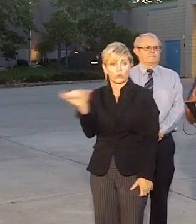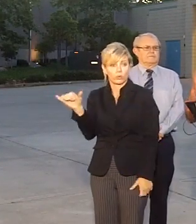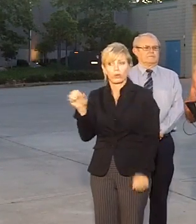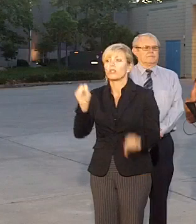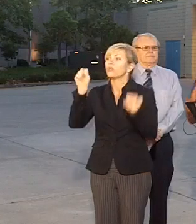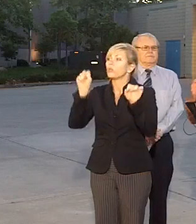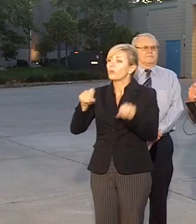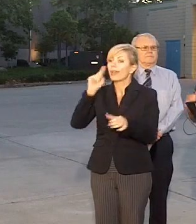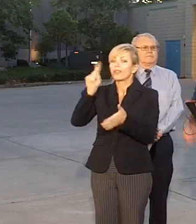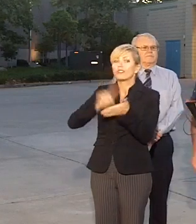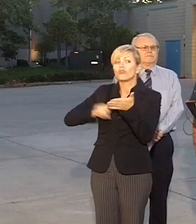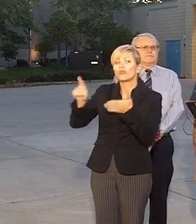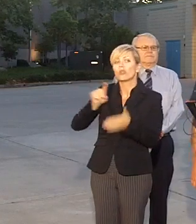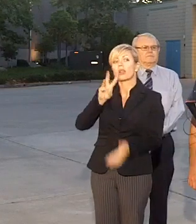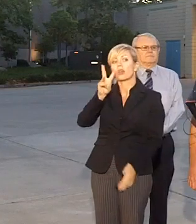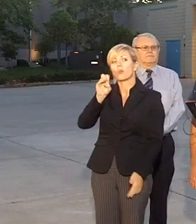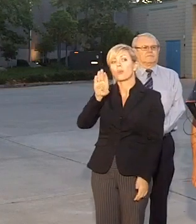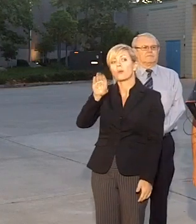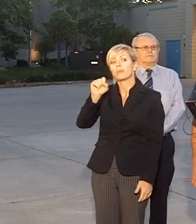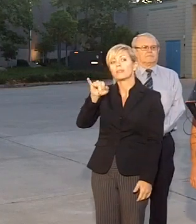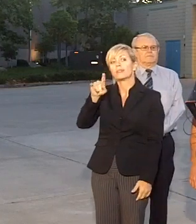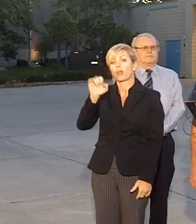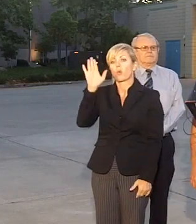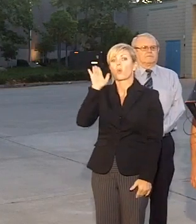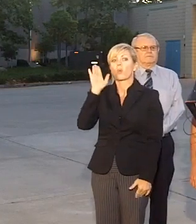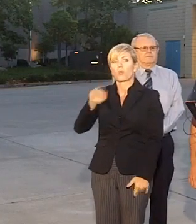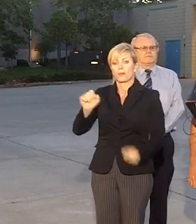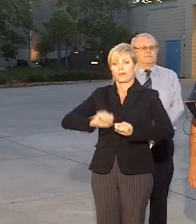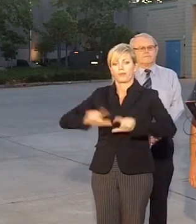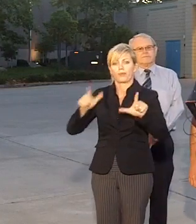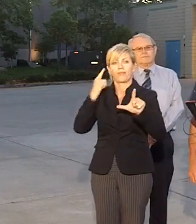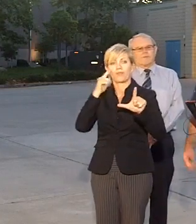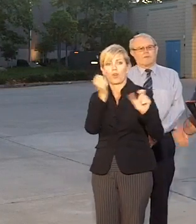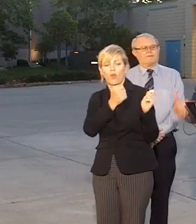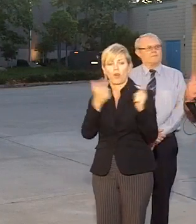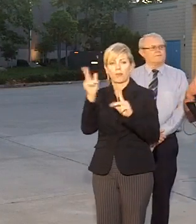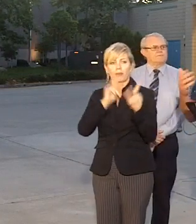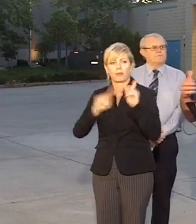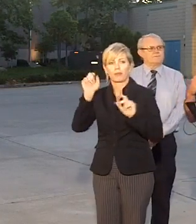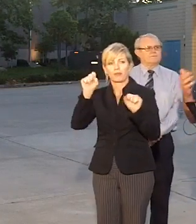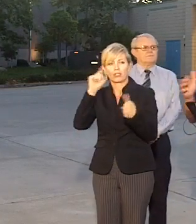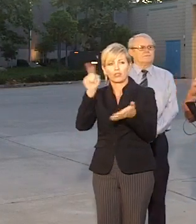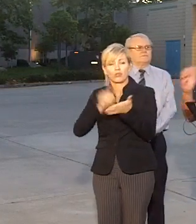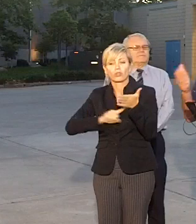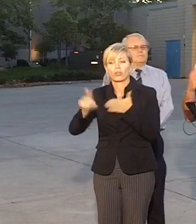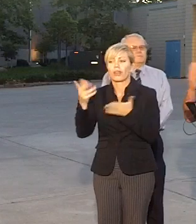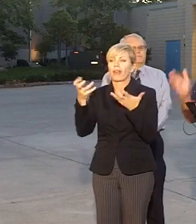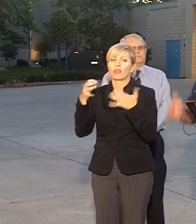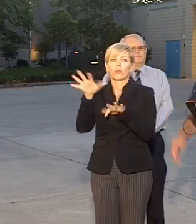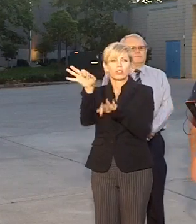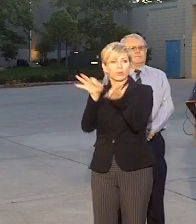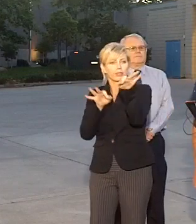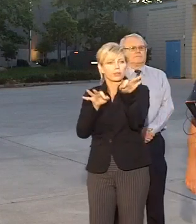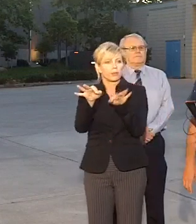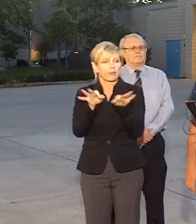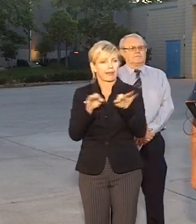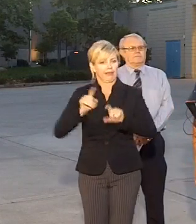that'll be posted for everyone to view without trying to explain all the different nuances on